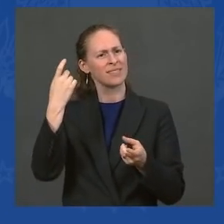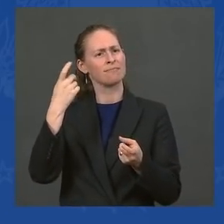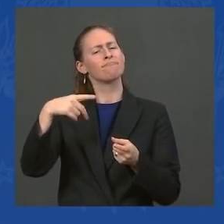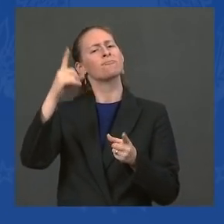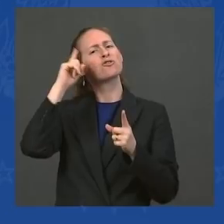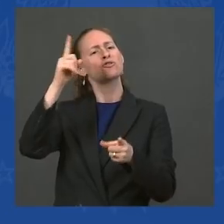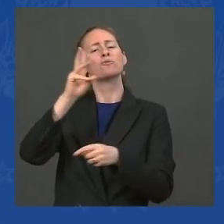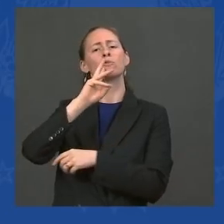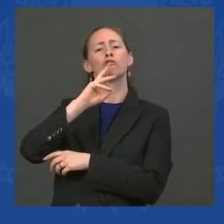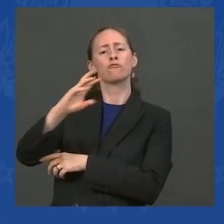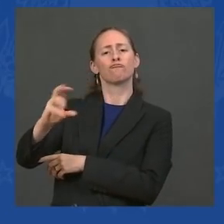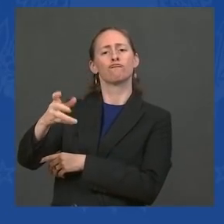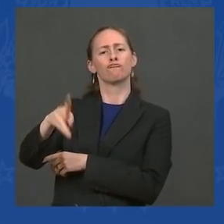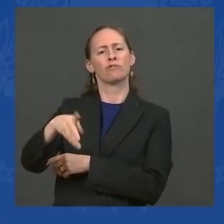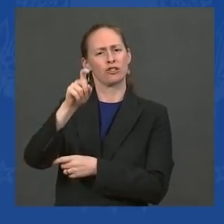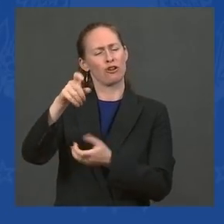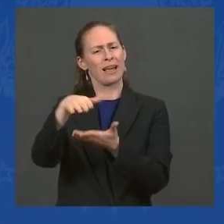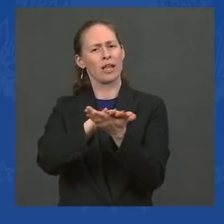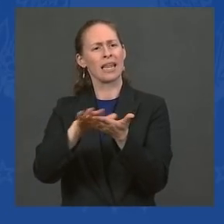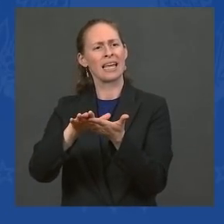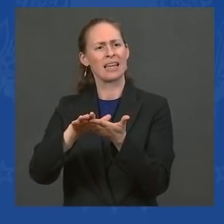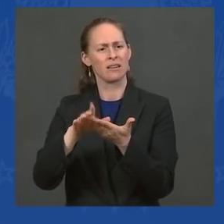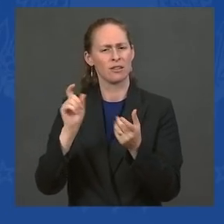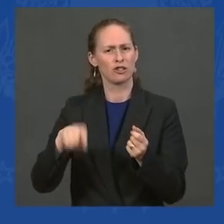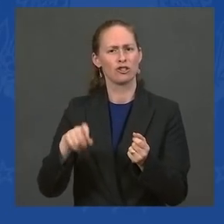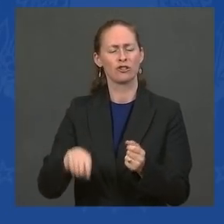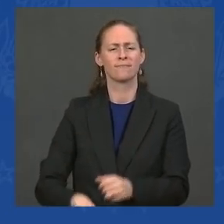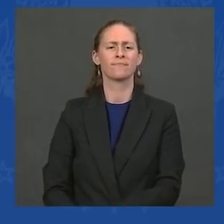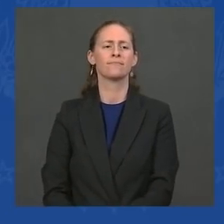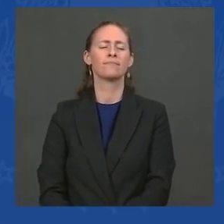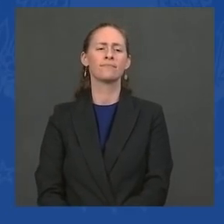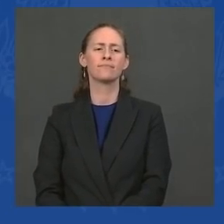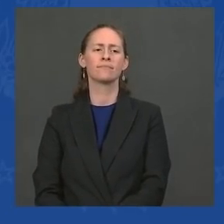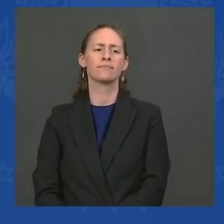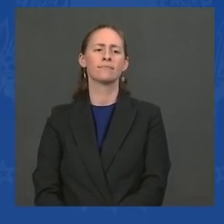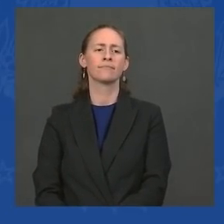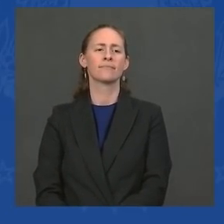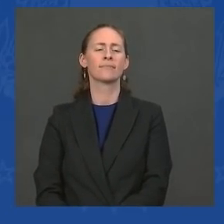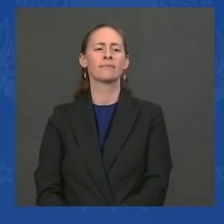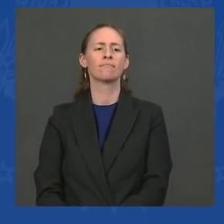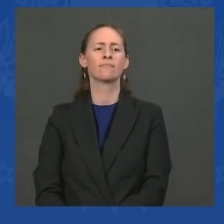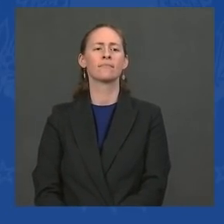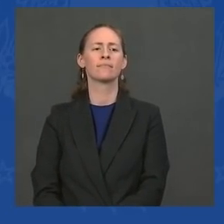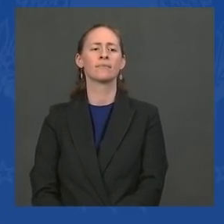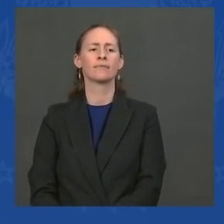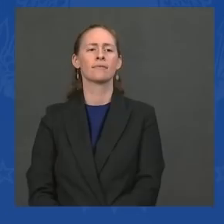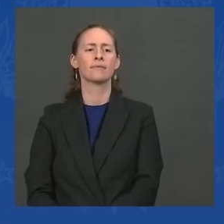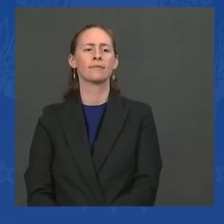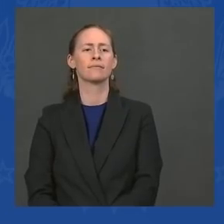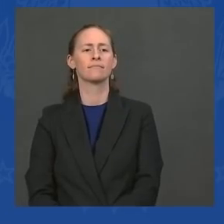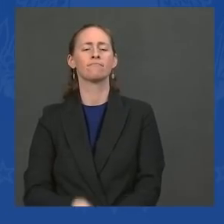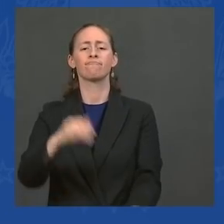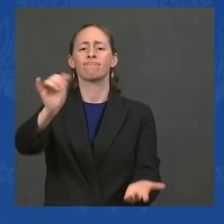and able to be drunk. Laying transmission lines for a modern and resilient energy grid.